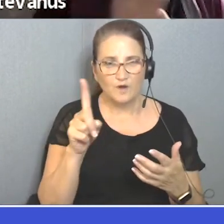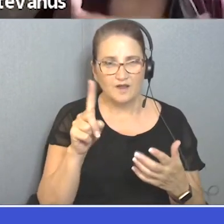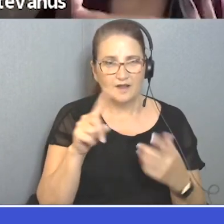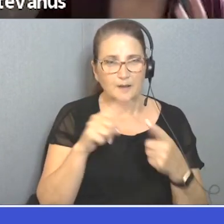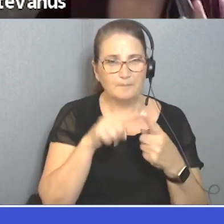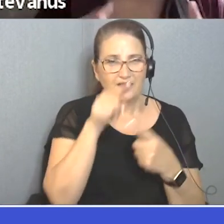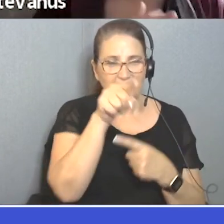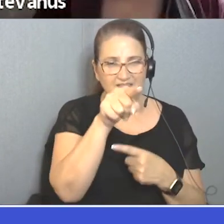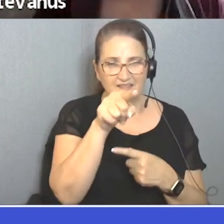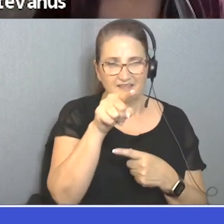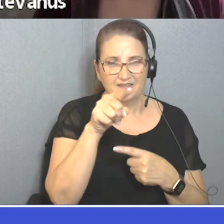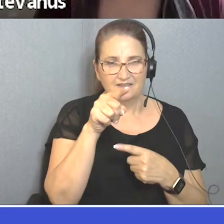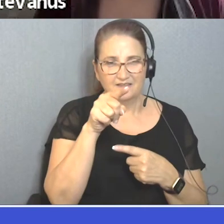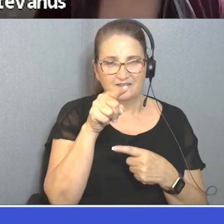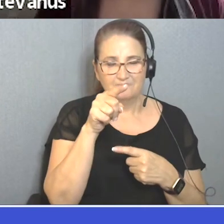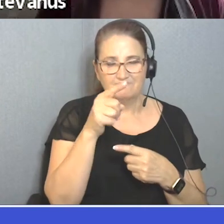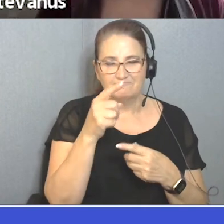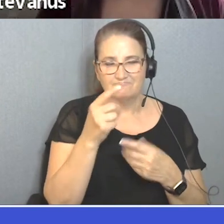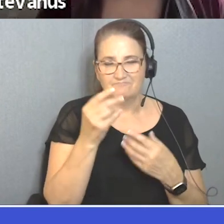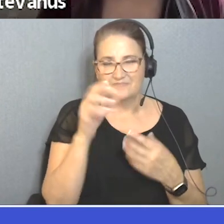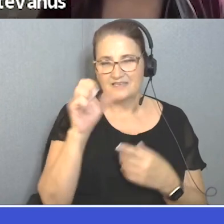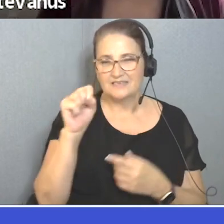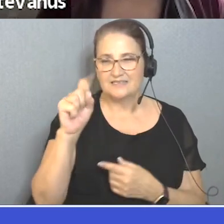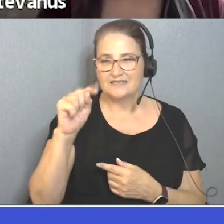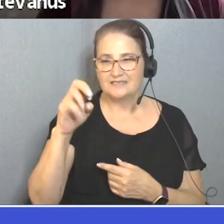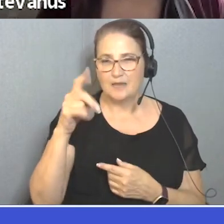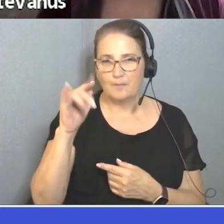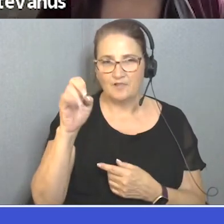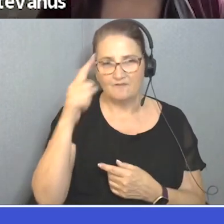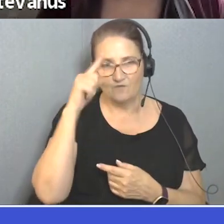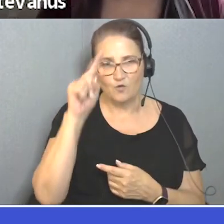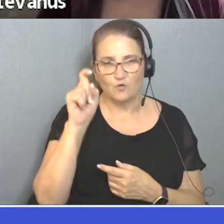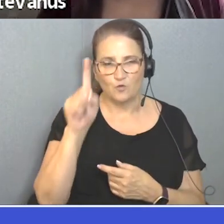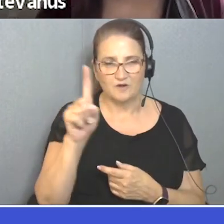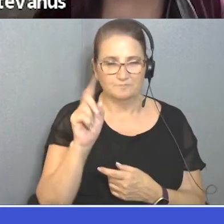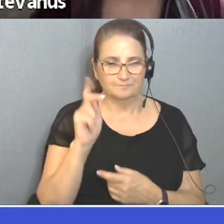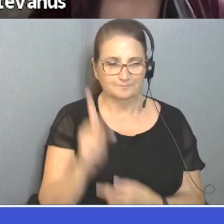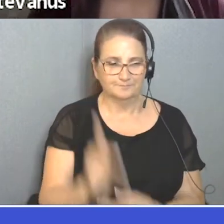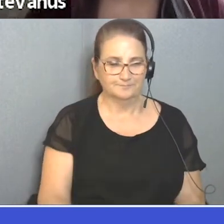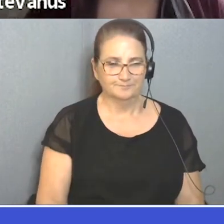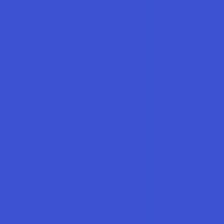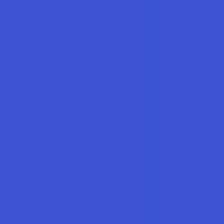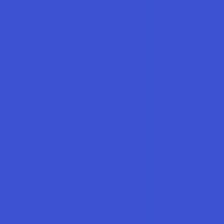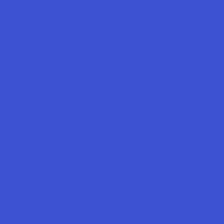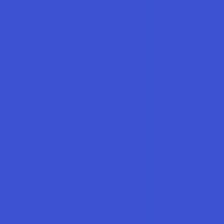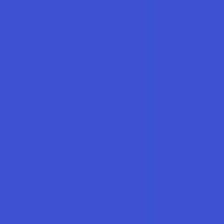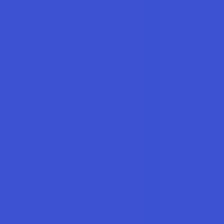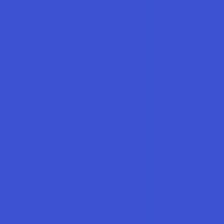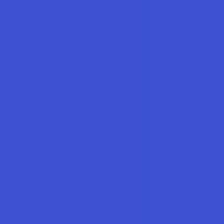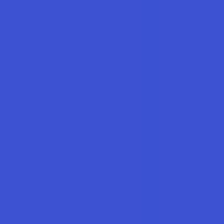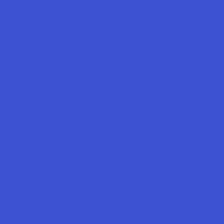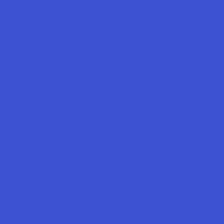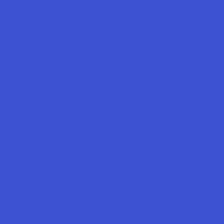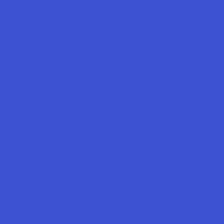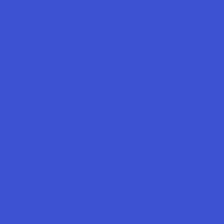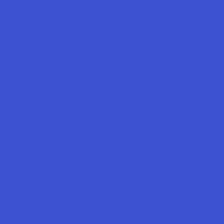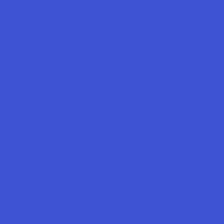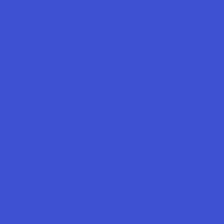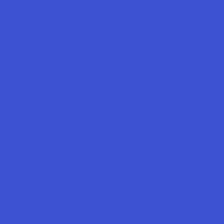to draft two or three questions based on these templates for questions.